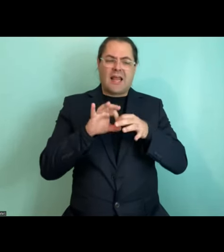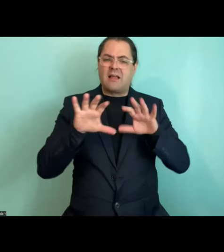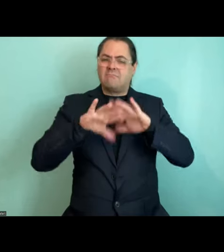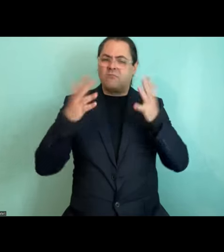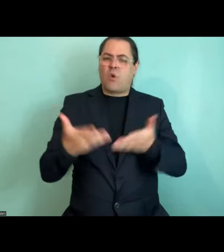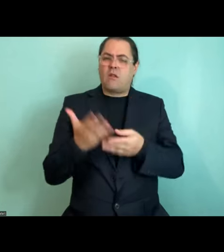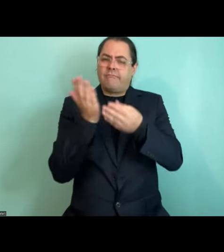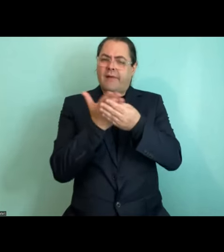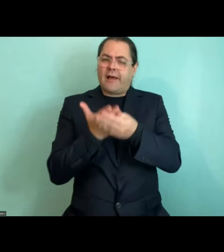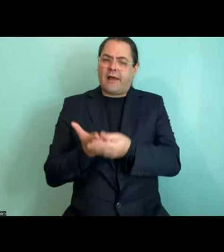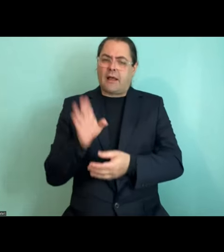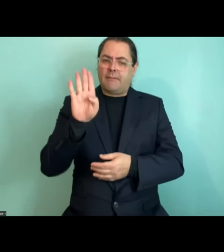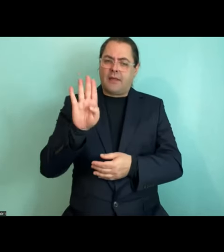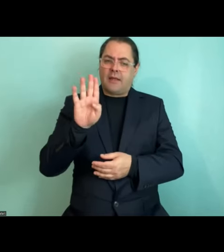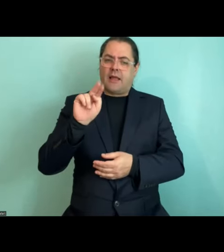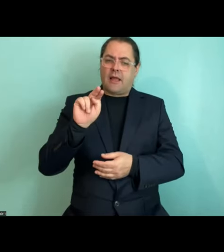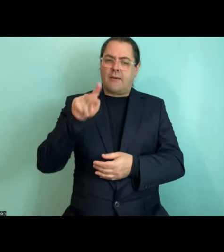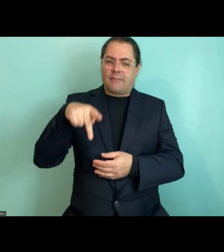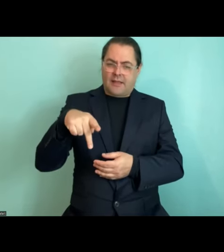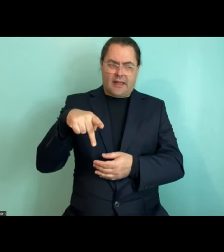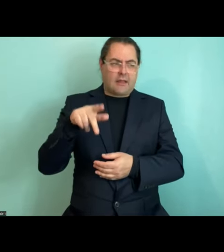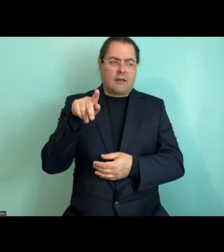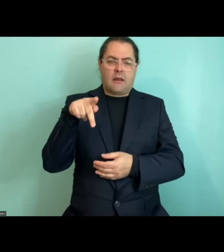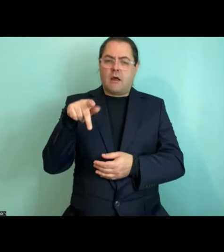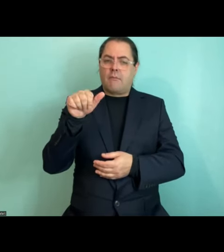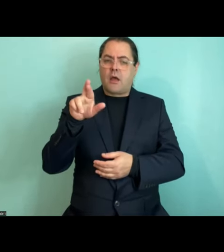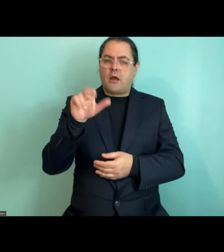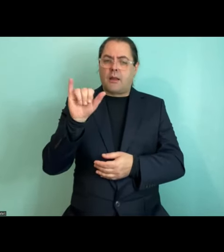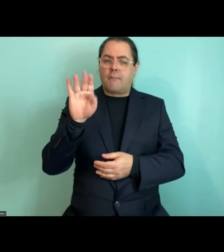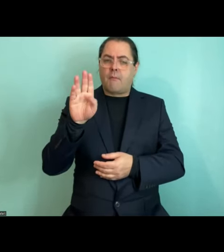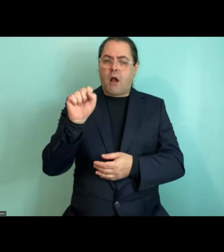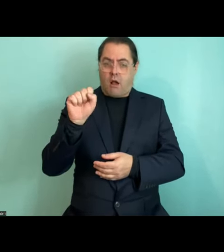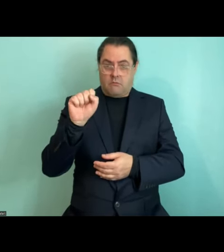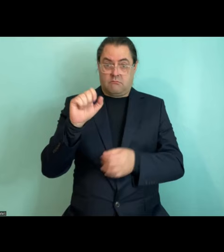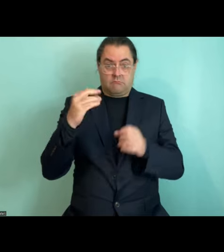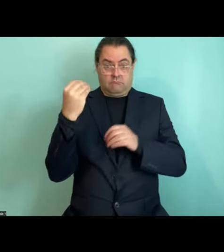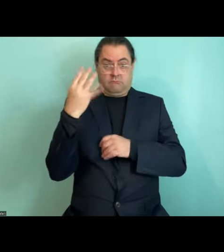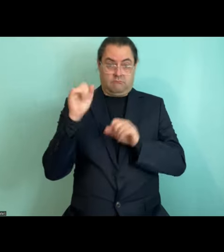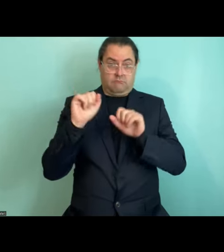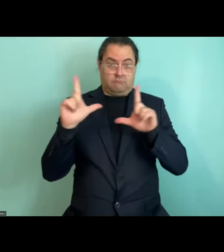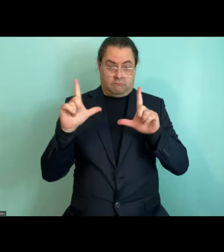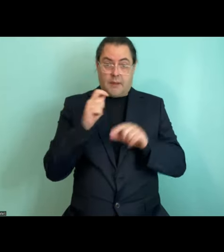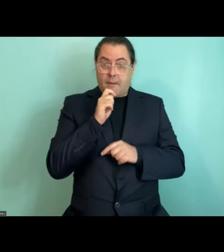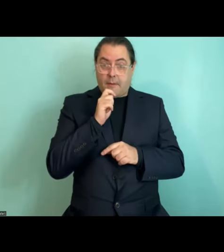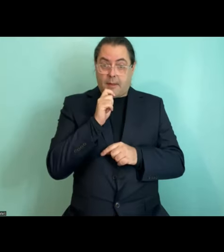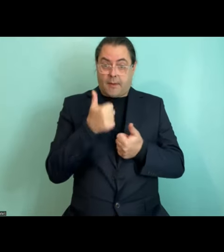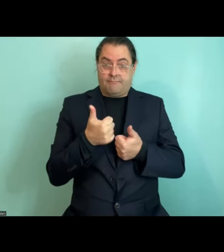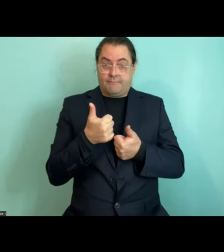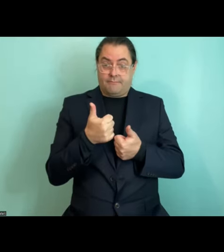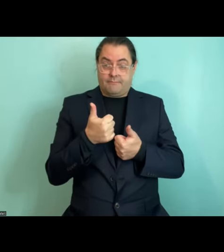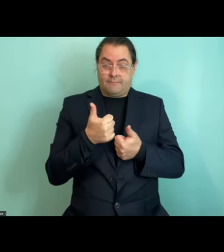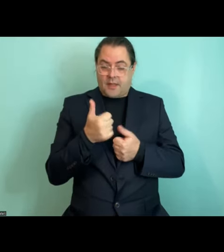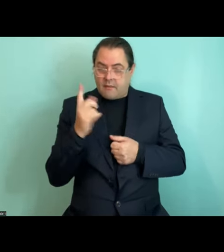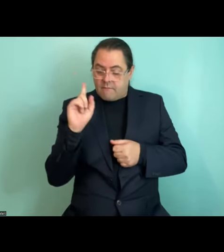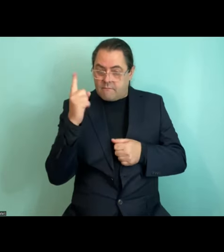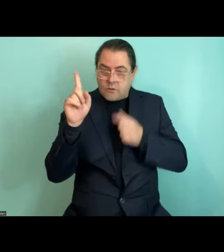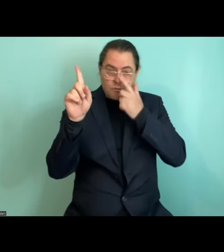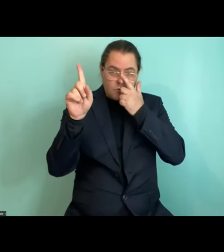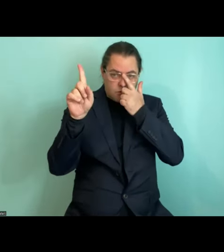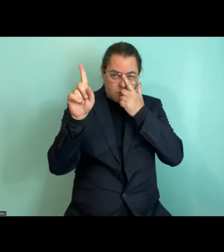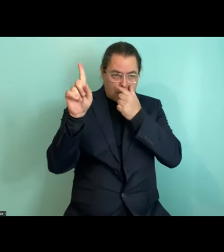10:02:27 Look. gov good grip on the fair Do you feel me would you go with me We'll see.